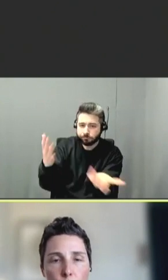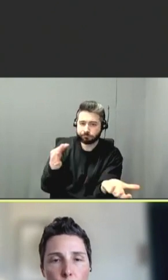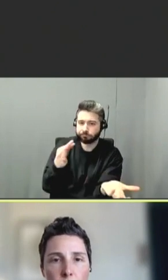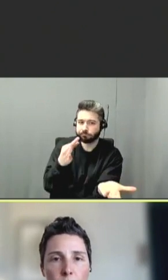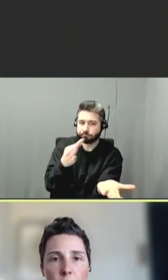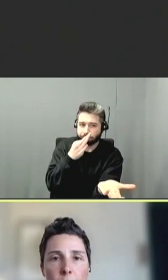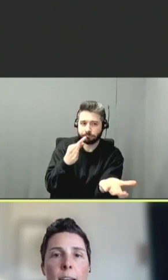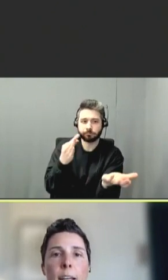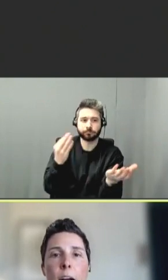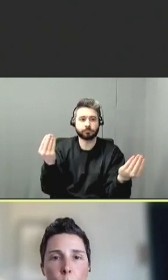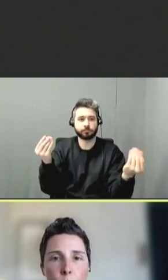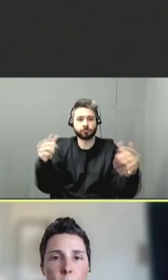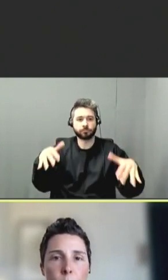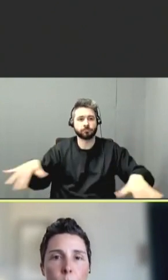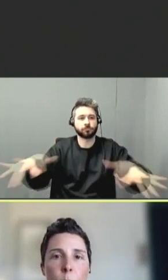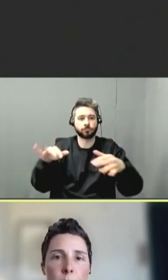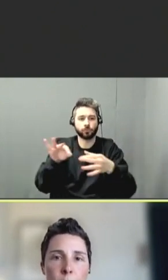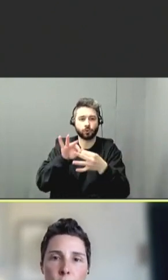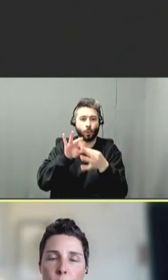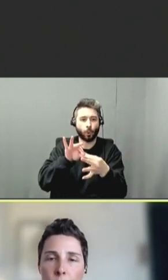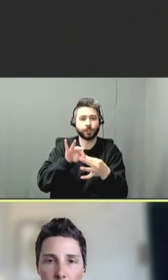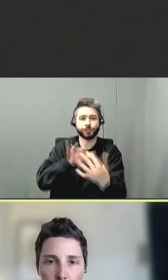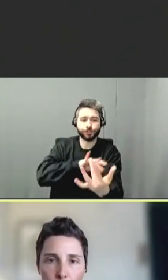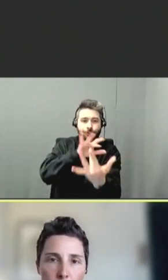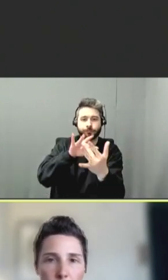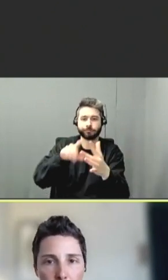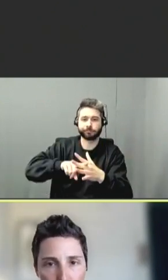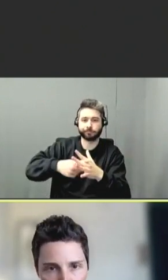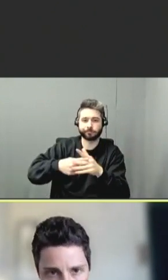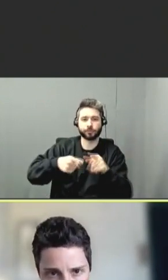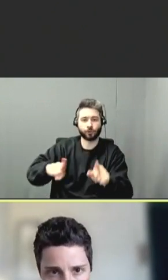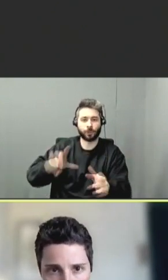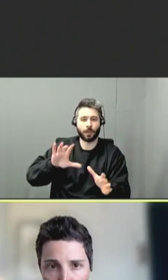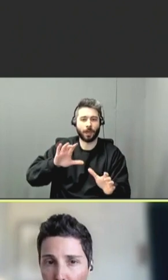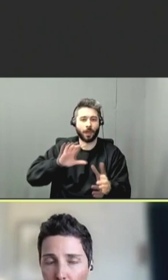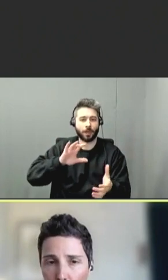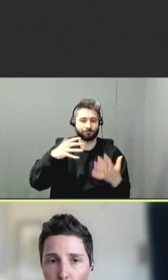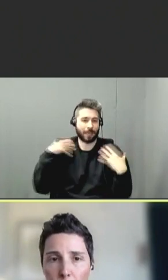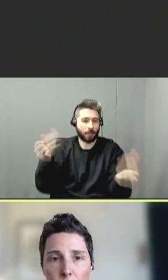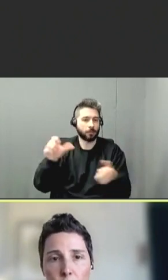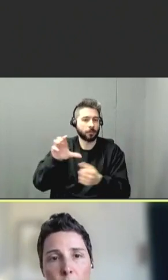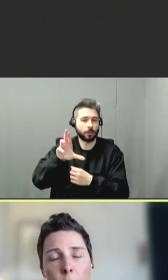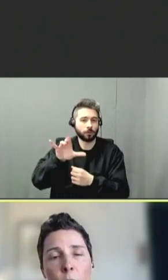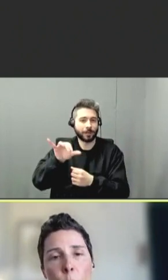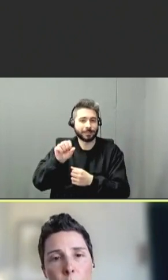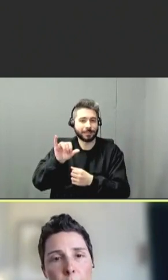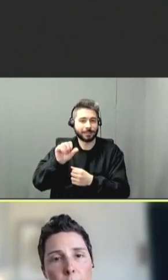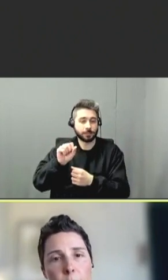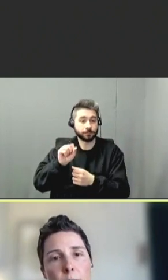ground coordination; outreach and implementation during a health crisis. Coordination, we'd like to